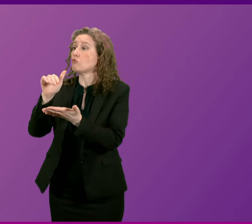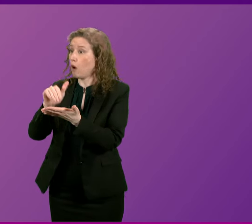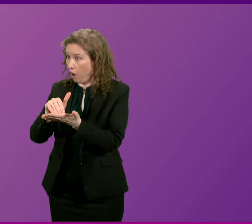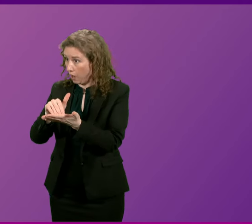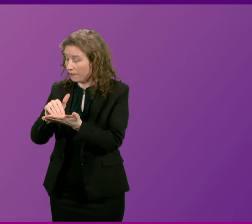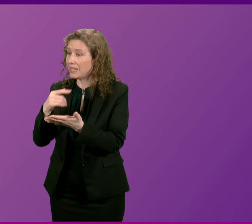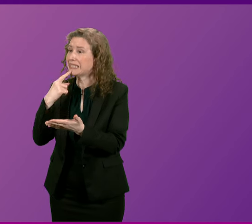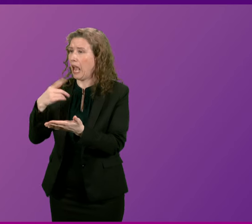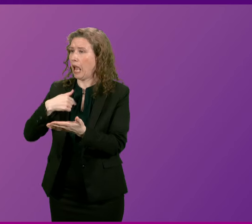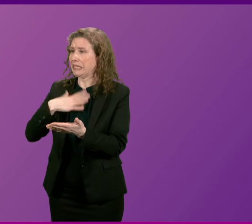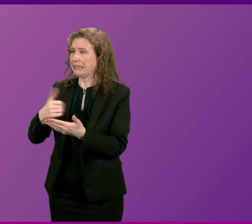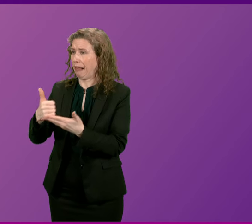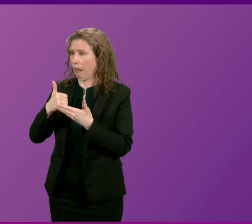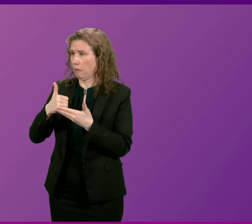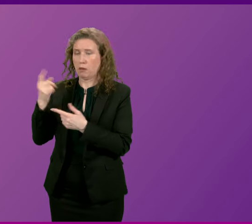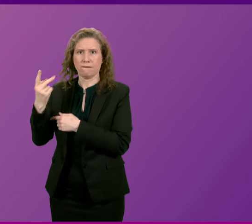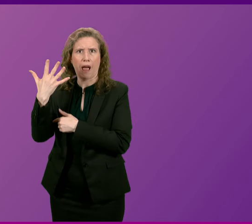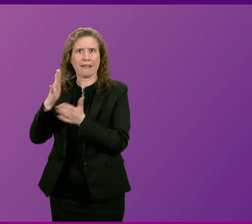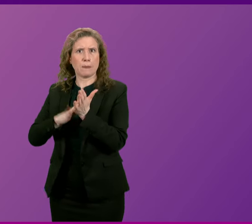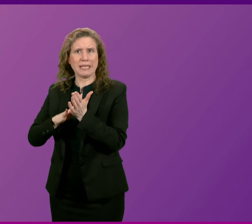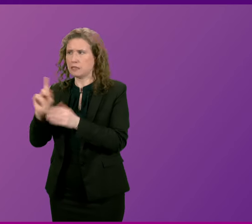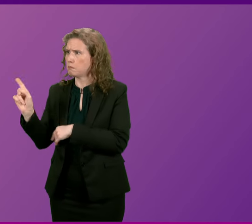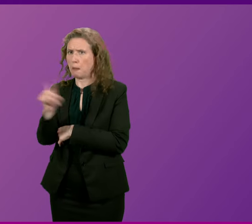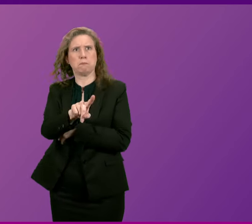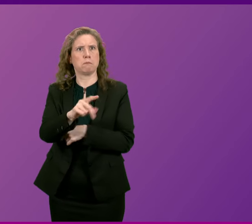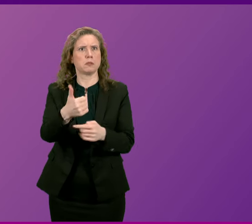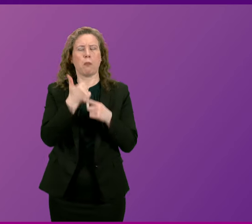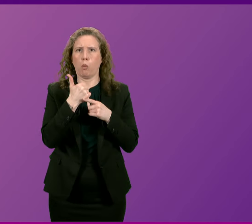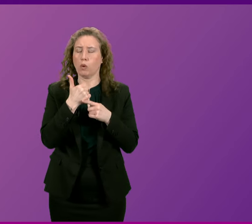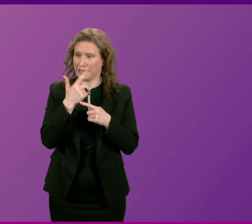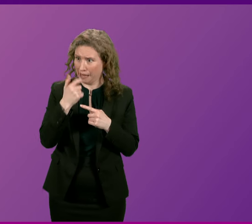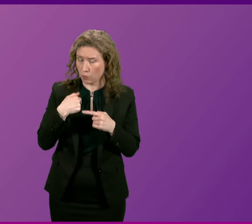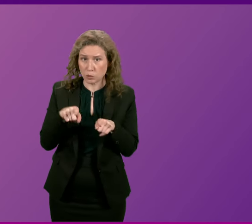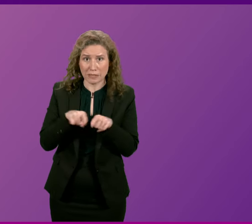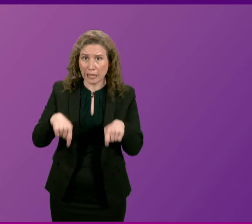happen from their overdose prevention facilities. Will the First Minister offer a similar guarantee?